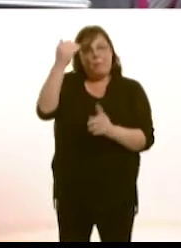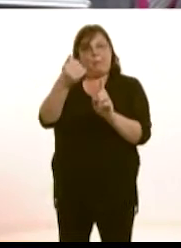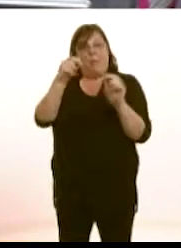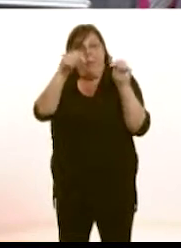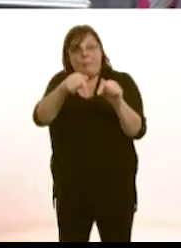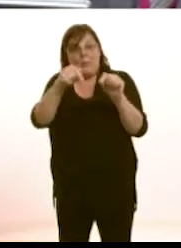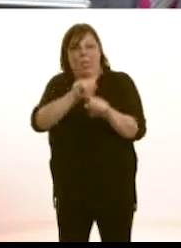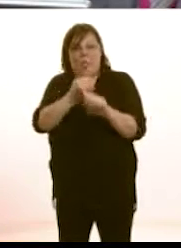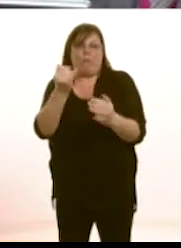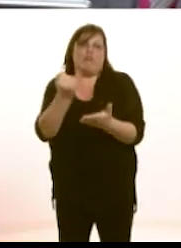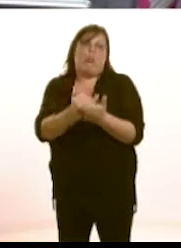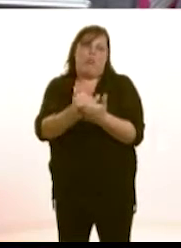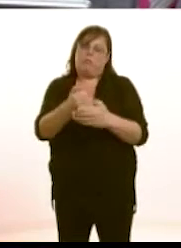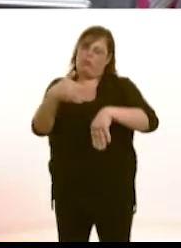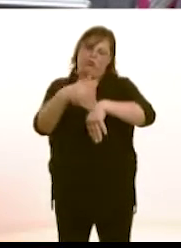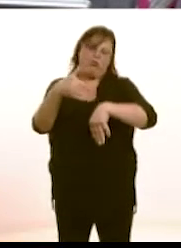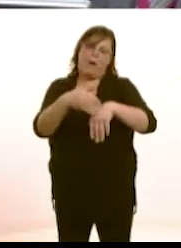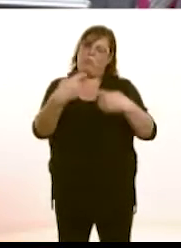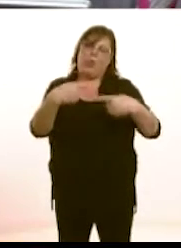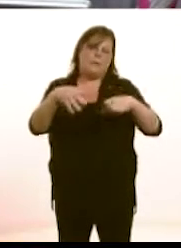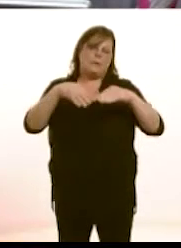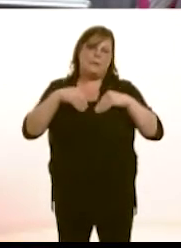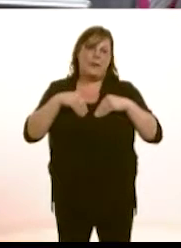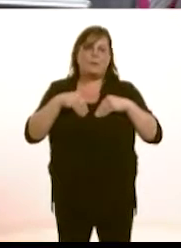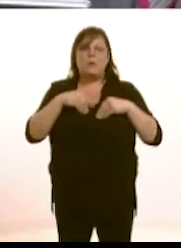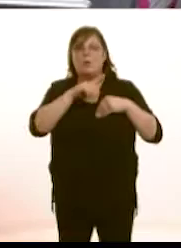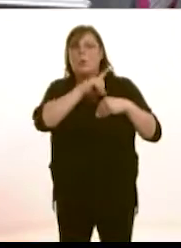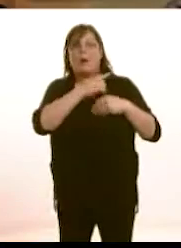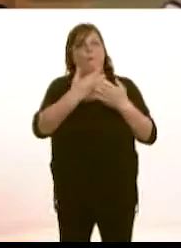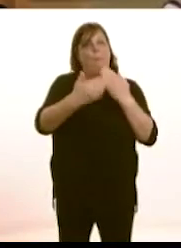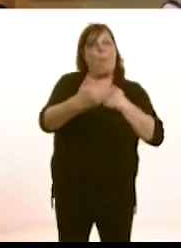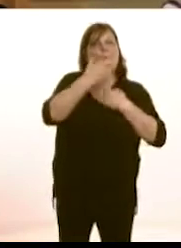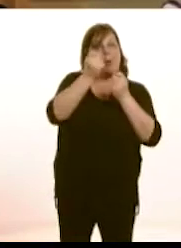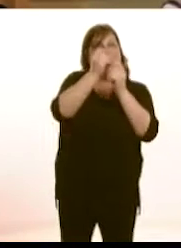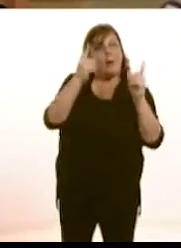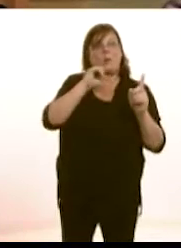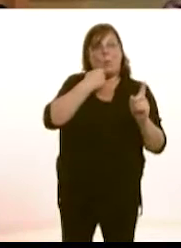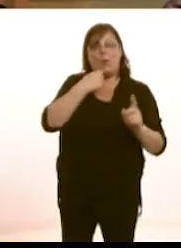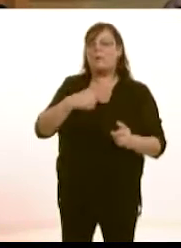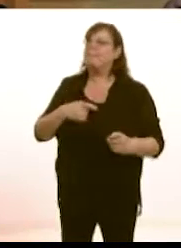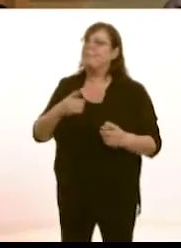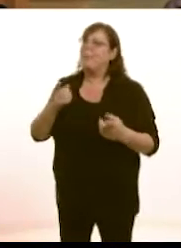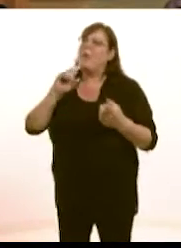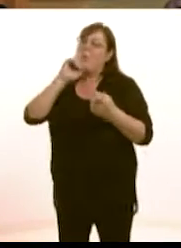is a crime that wonít be tolerated, and to make the public more aware? Thank you. Carwyn Jones: Weíll continue to ensure that message is received.